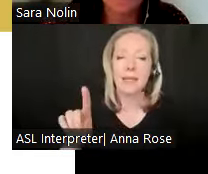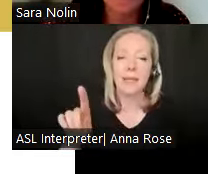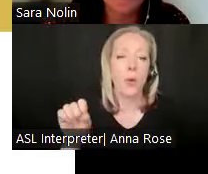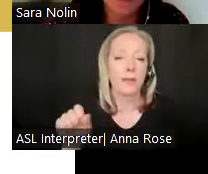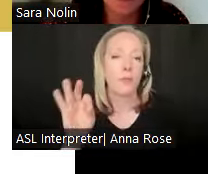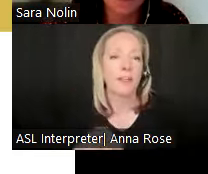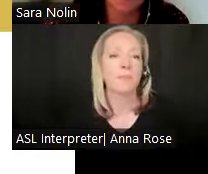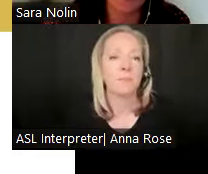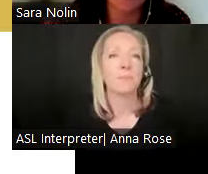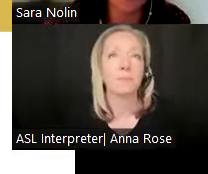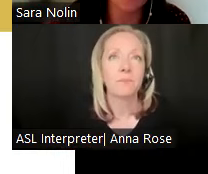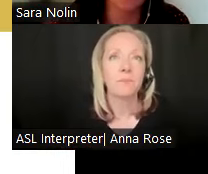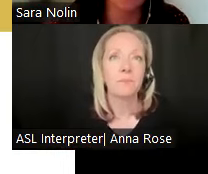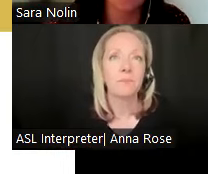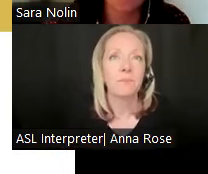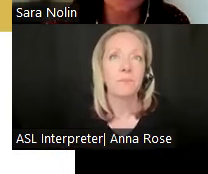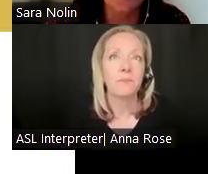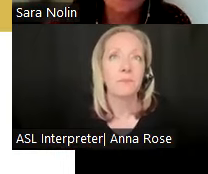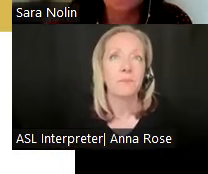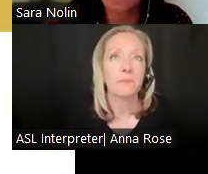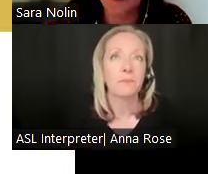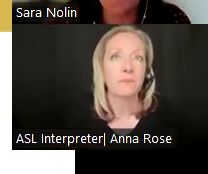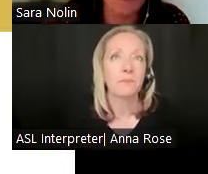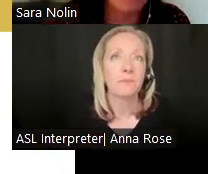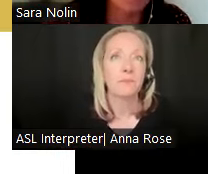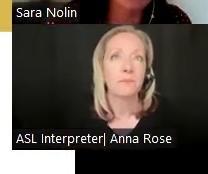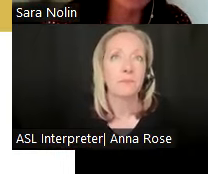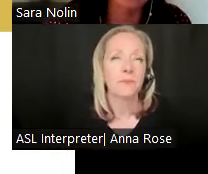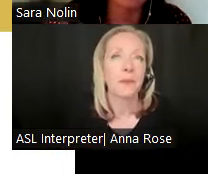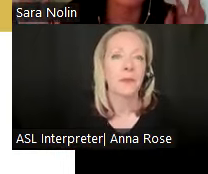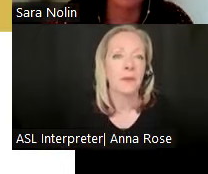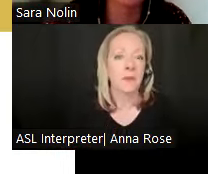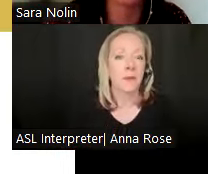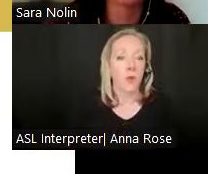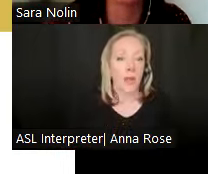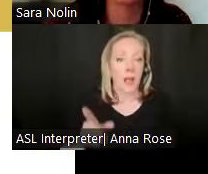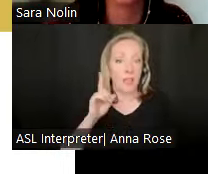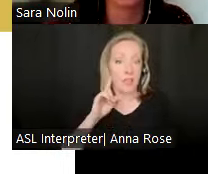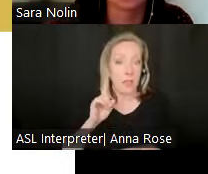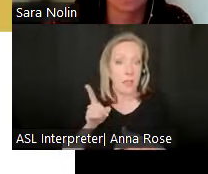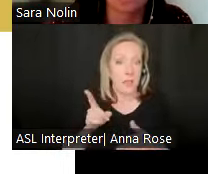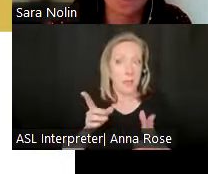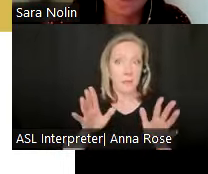well I think that we wrap up there before we dive too much into another topic.